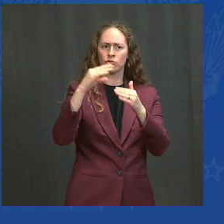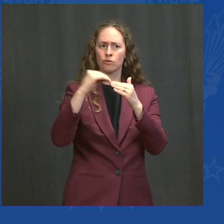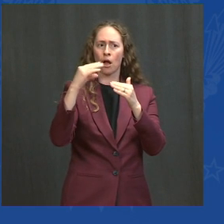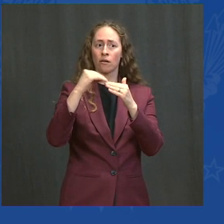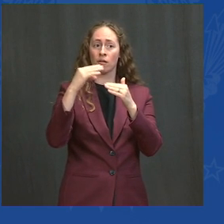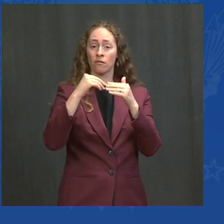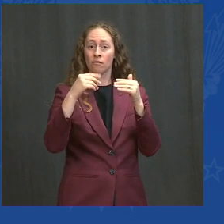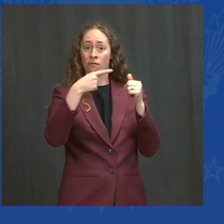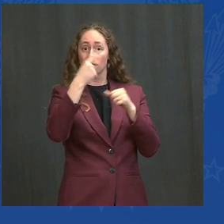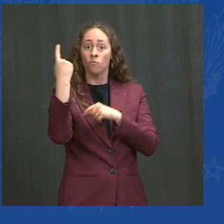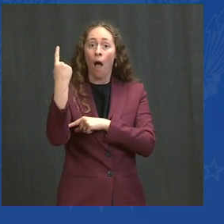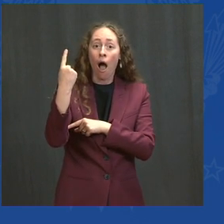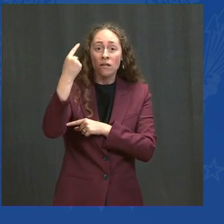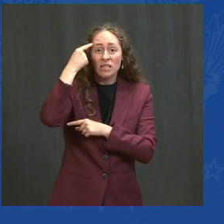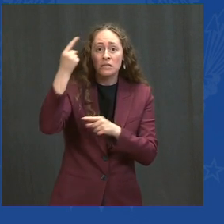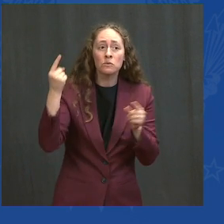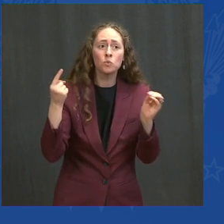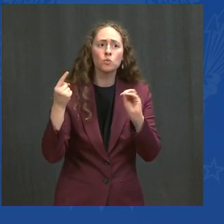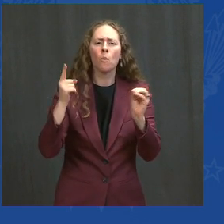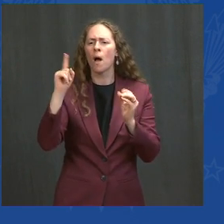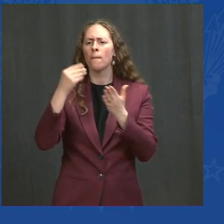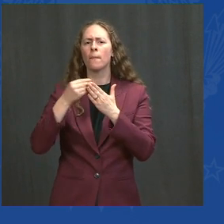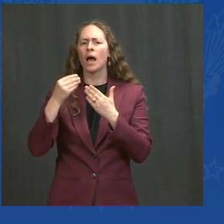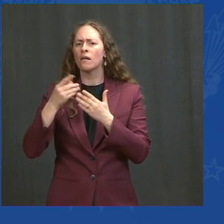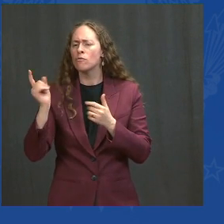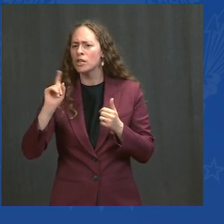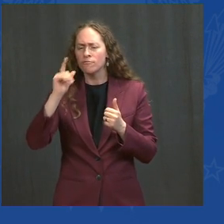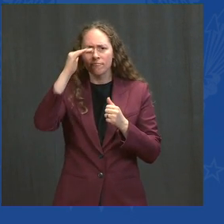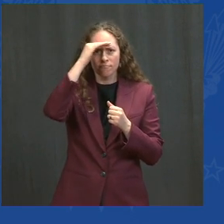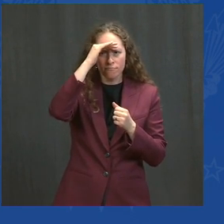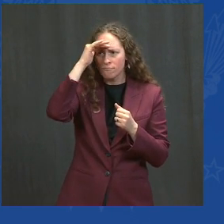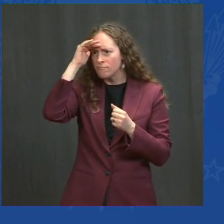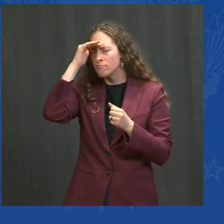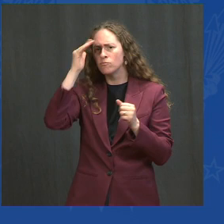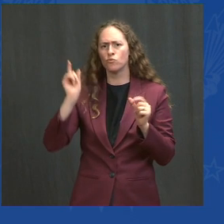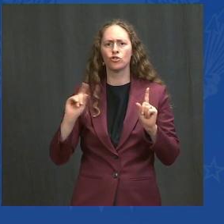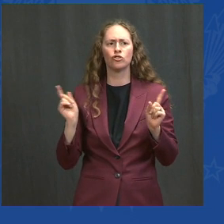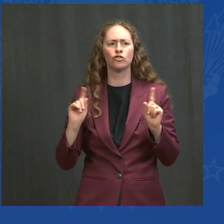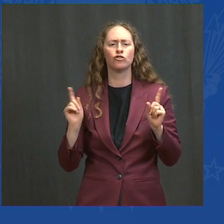where did it go? Over 80 percent of it went to the top one quarter of 1 percent.